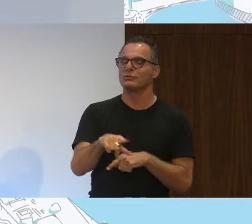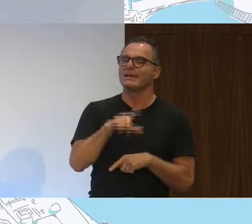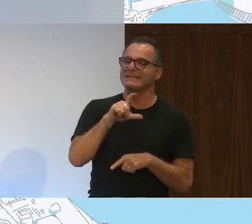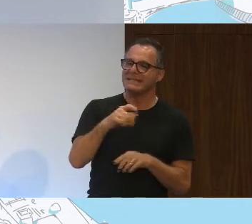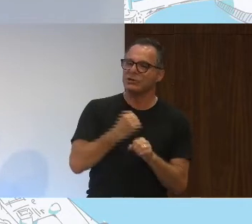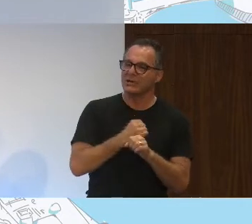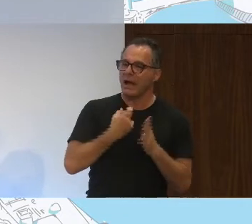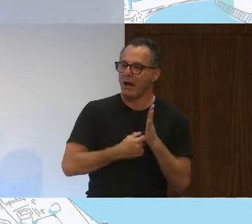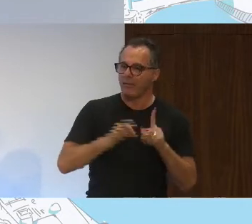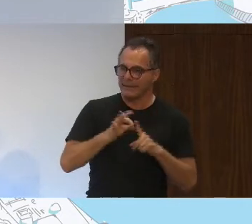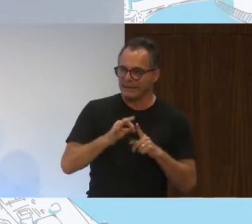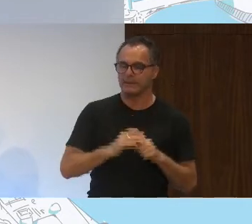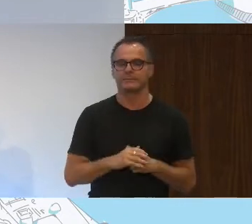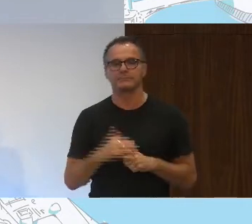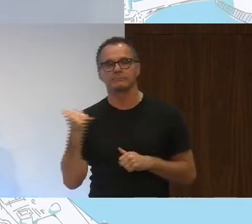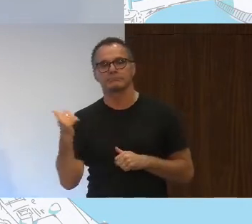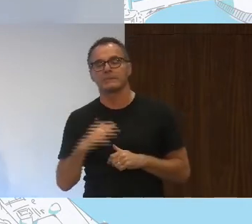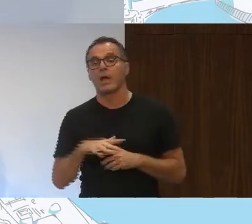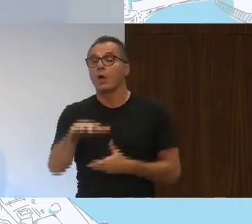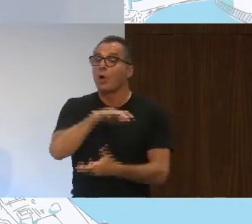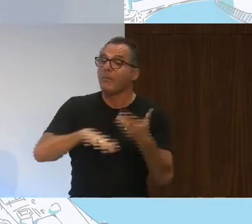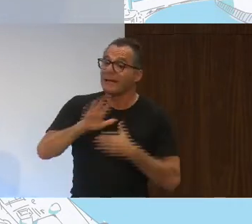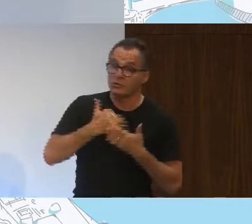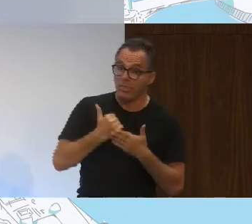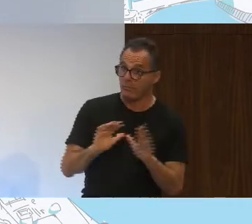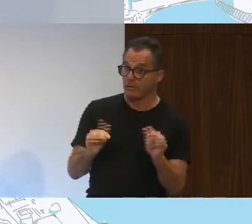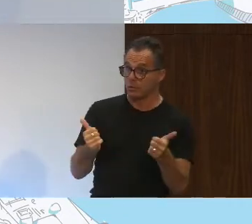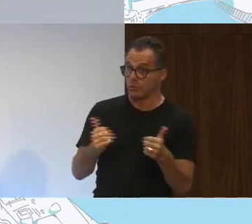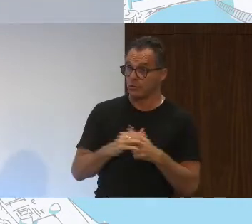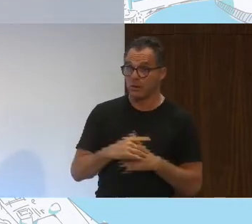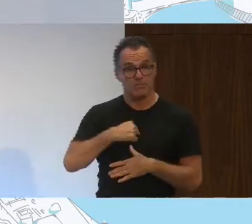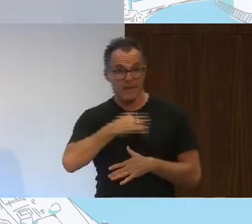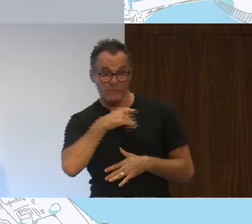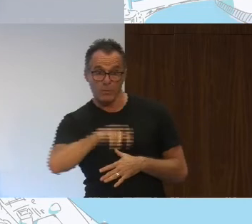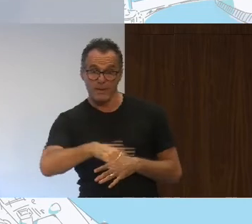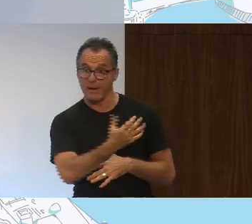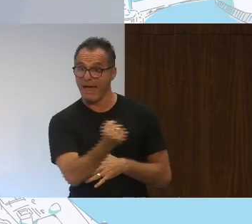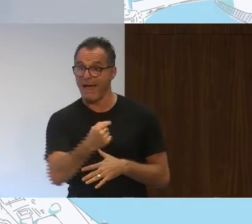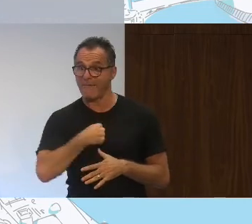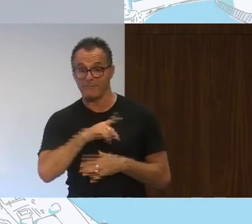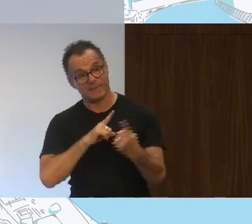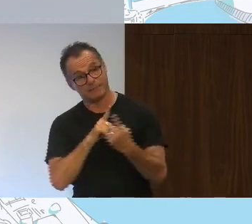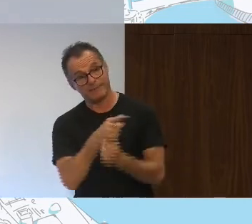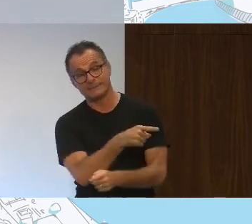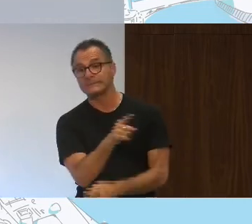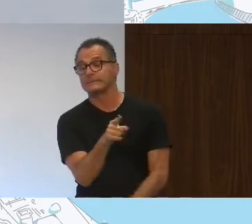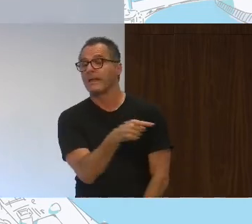think, uh, I think combination therapy is good. I've got quite a few people that I see privately